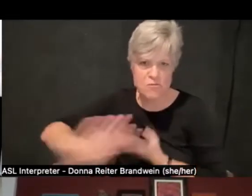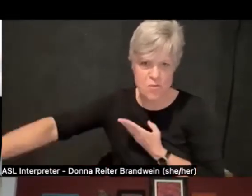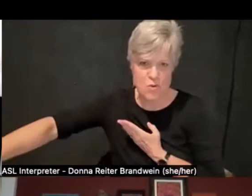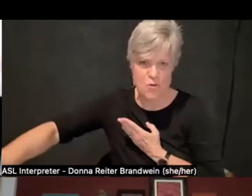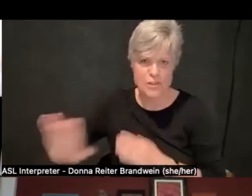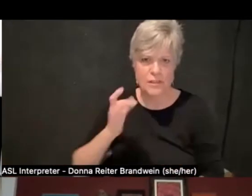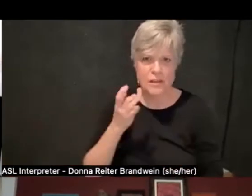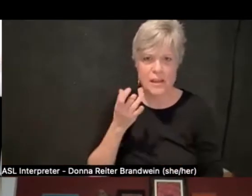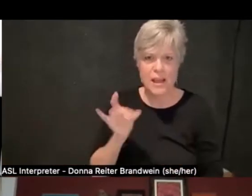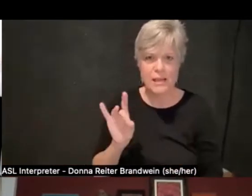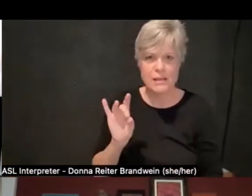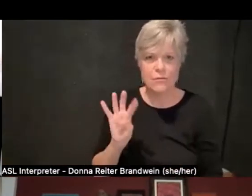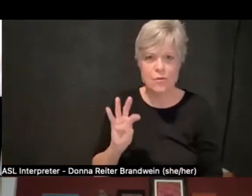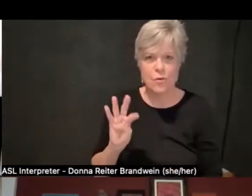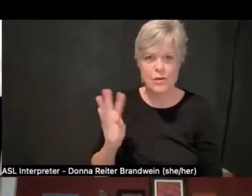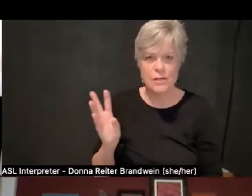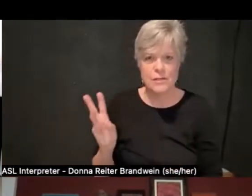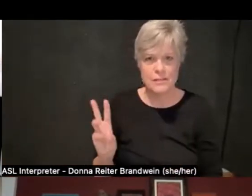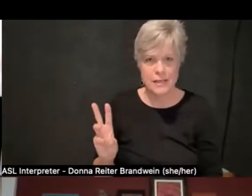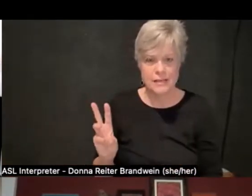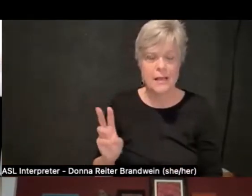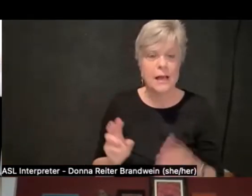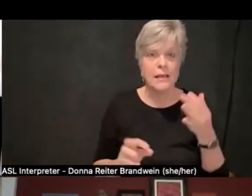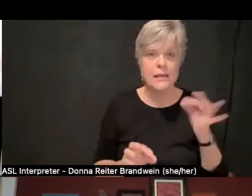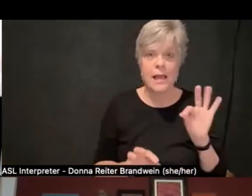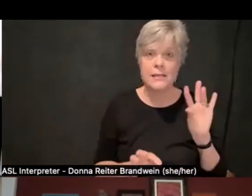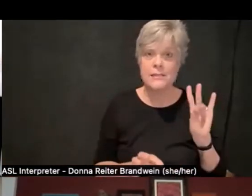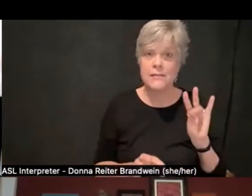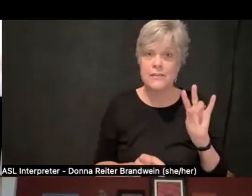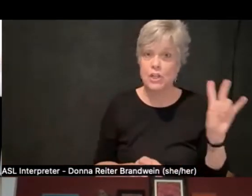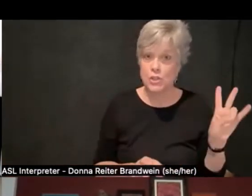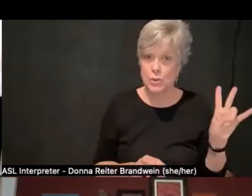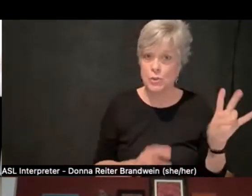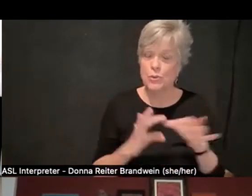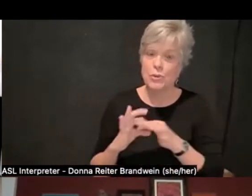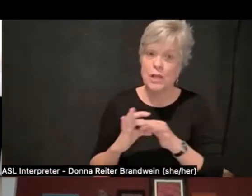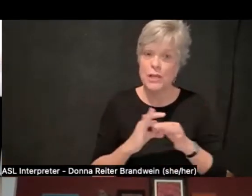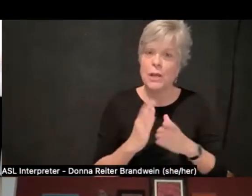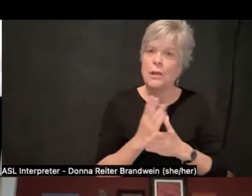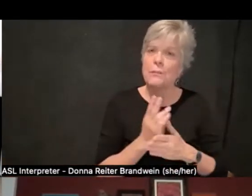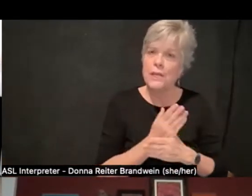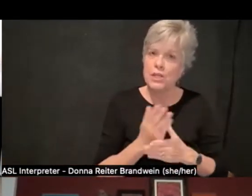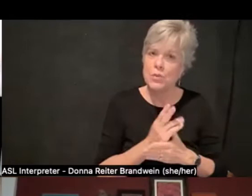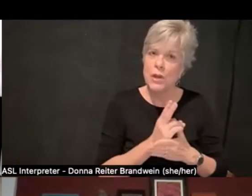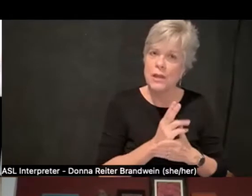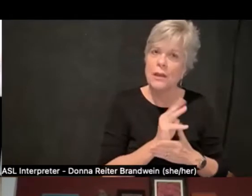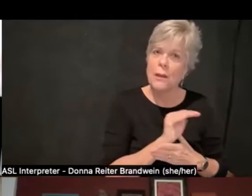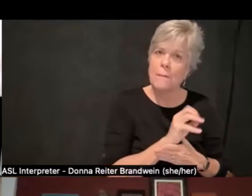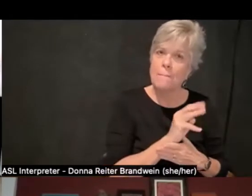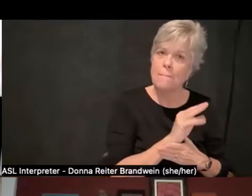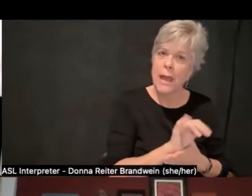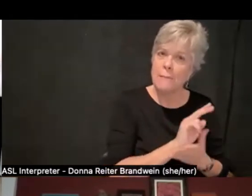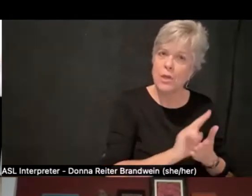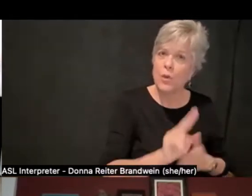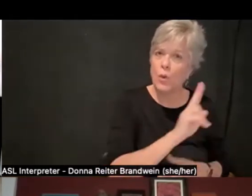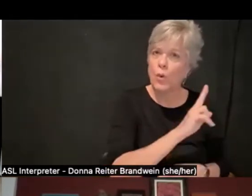In 1972, a relationship between Miami University and the Miami Tribe of Oklahoma began